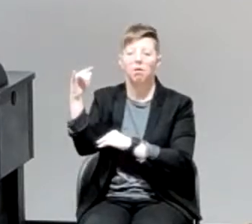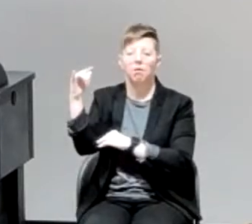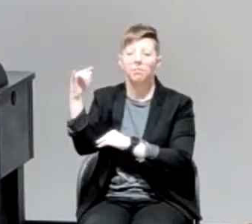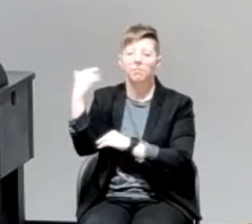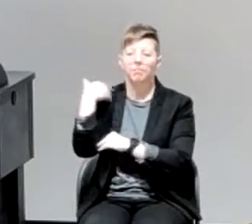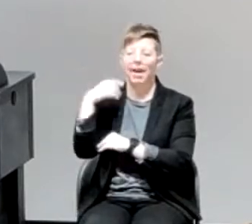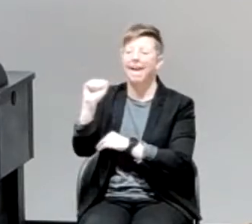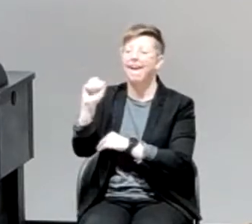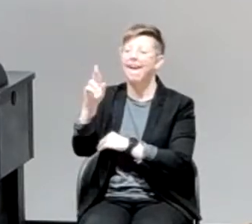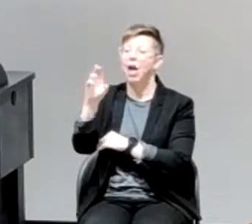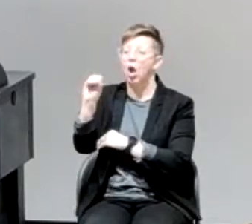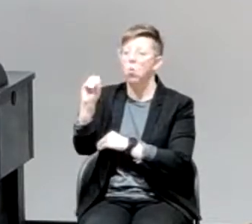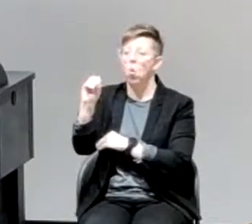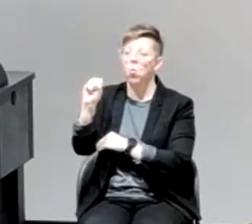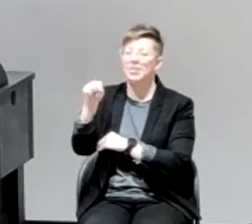Business ITeco systems, clean energy.